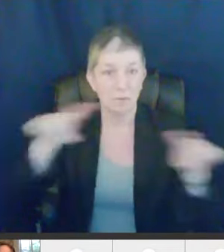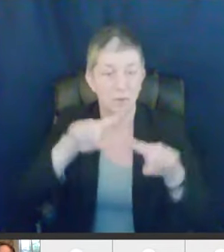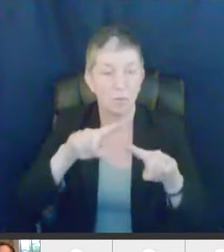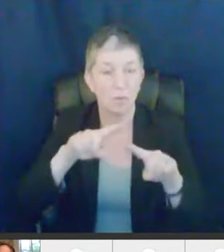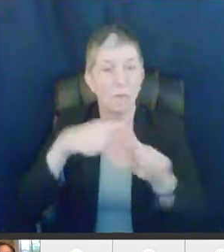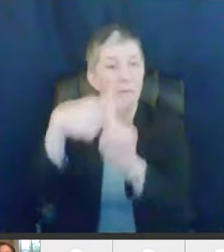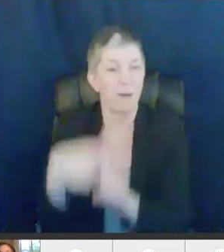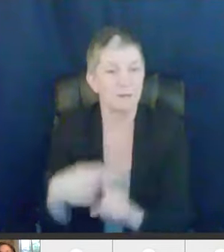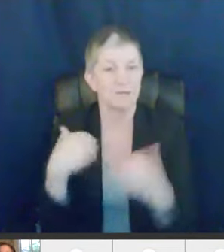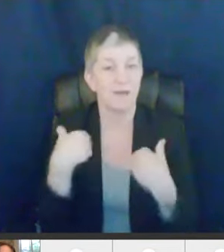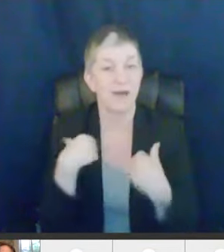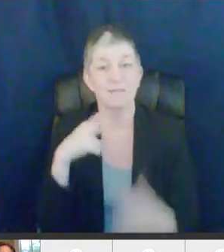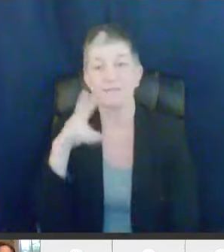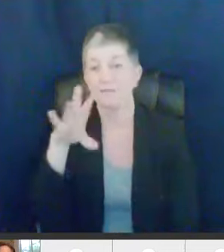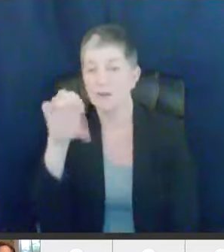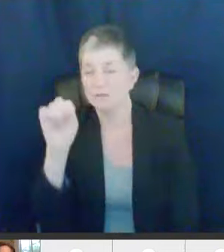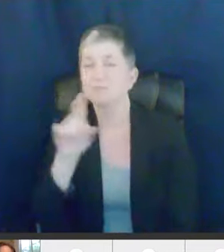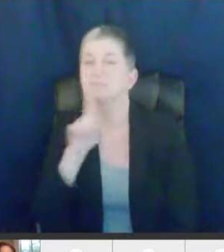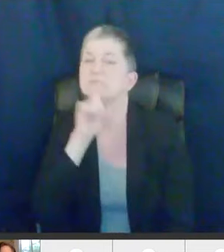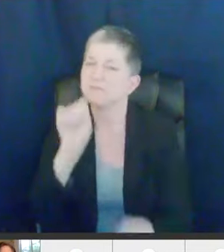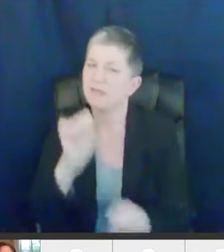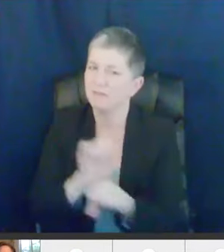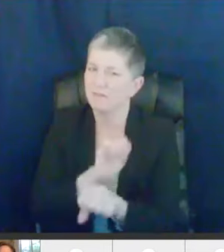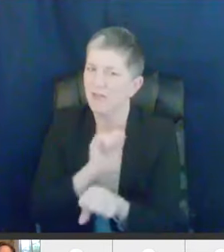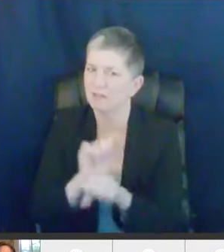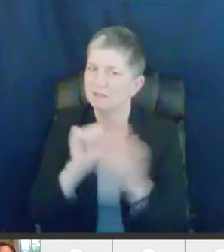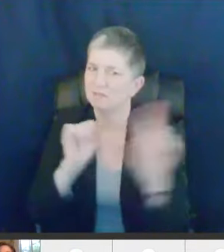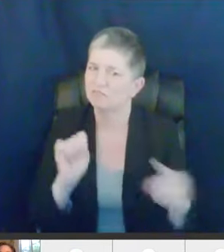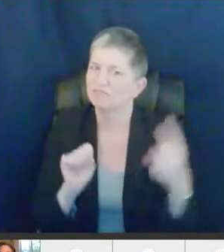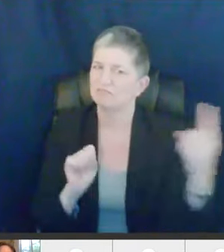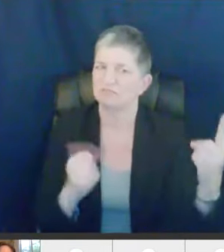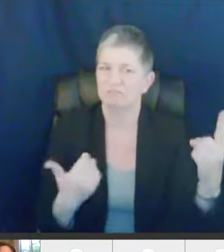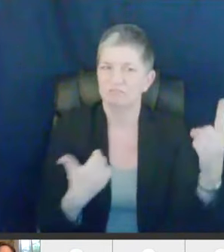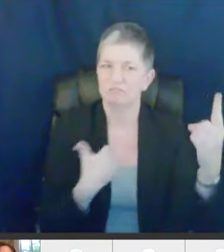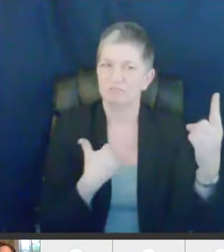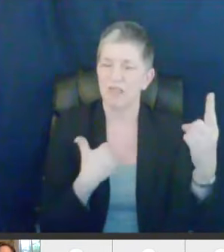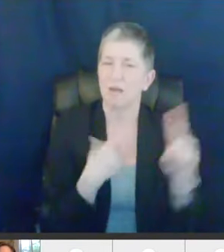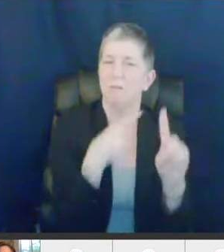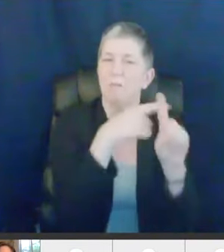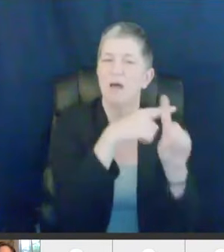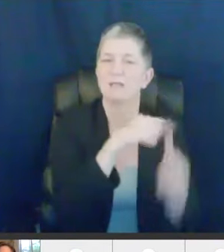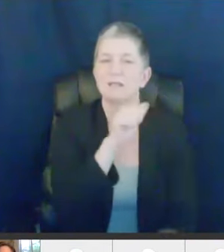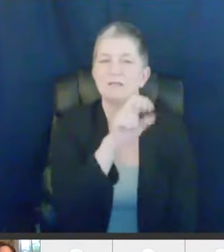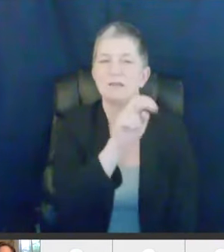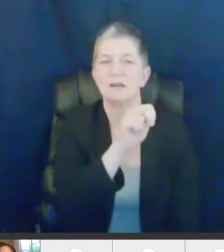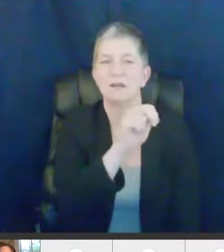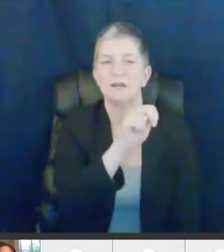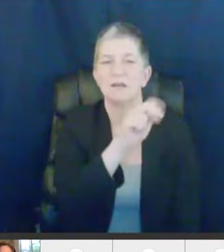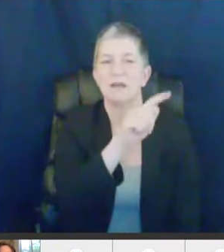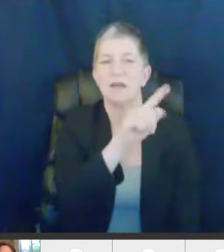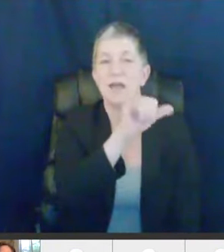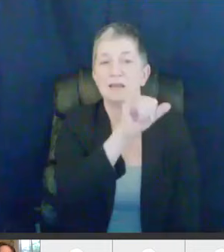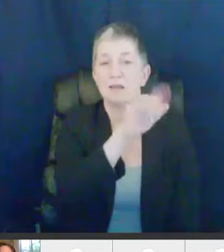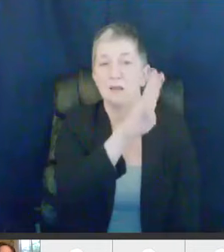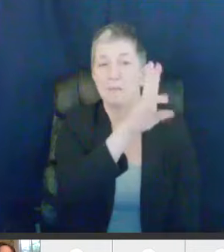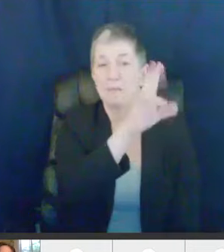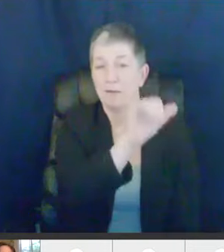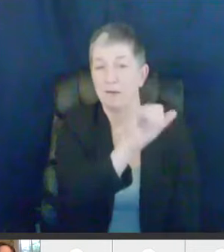when in fact they only had a positive antibody test these individuals have